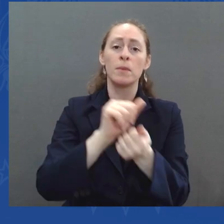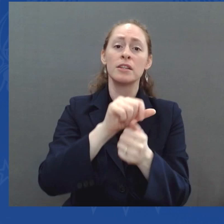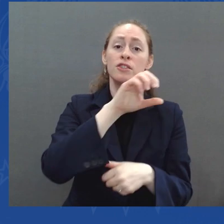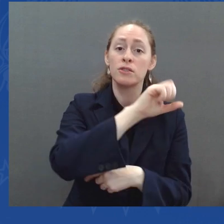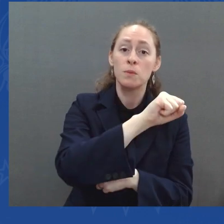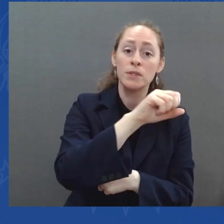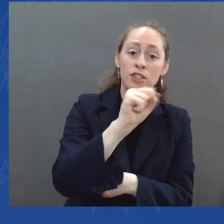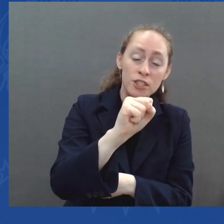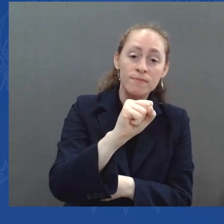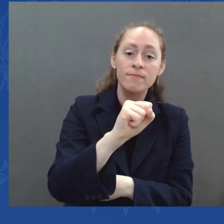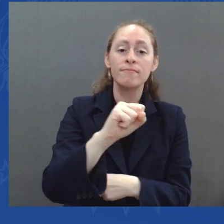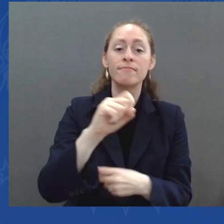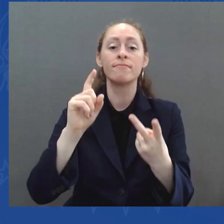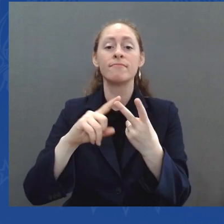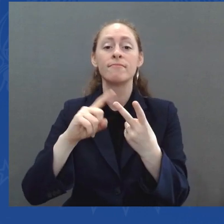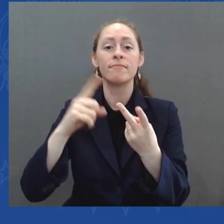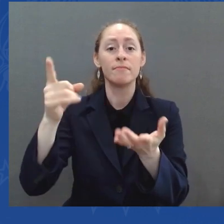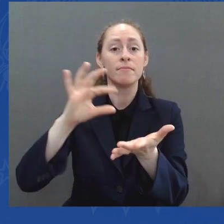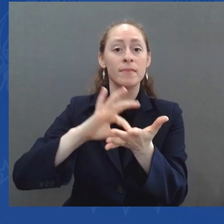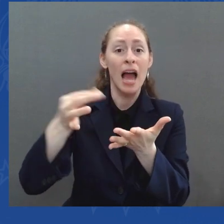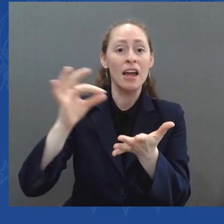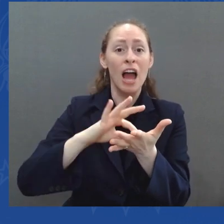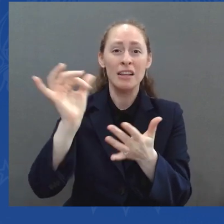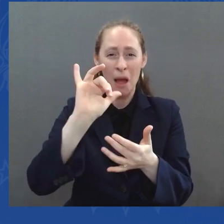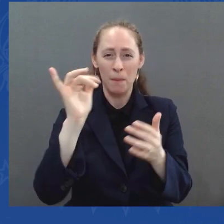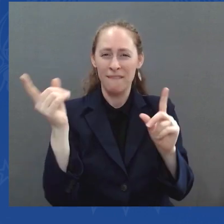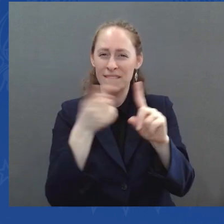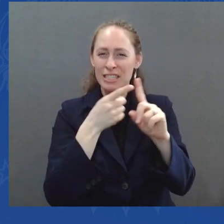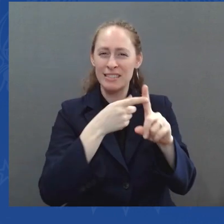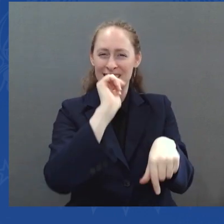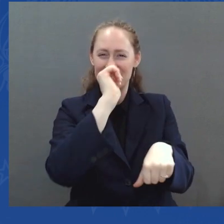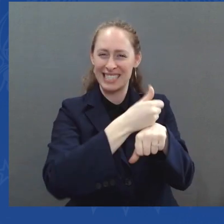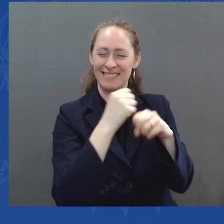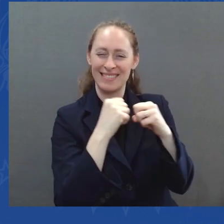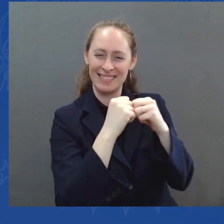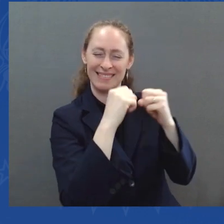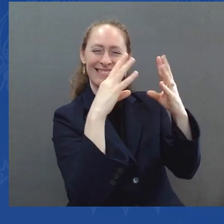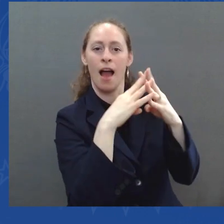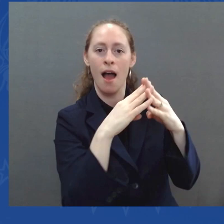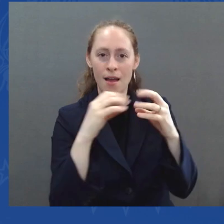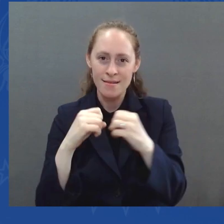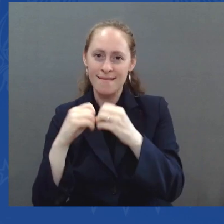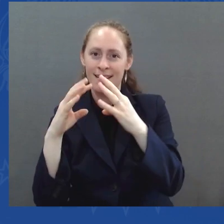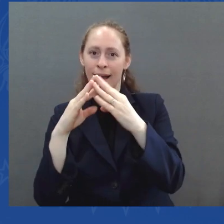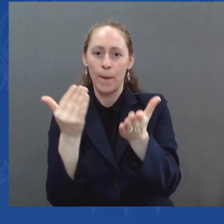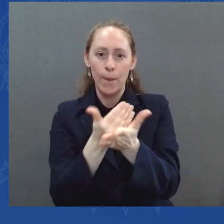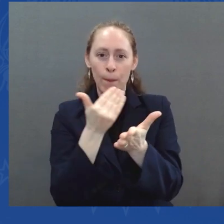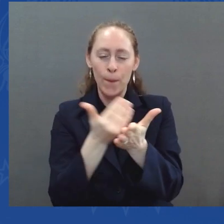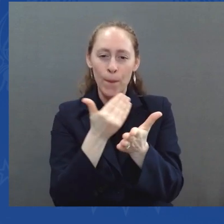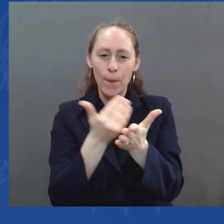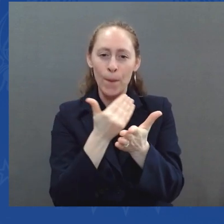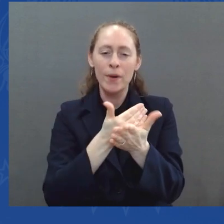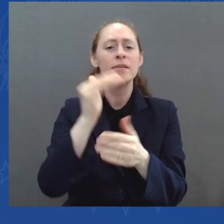It secured the principle of universal healthcare, provided help immediately to families,